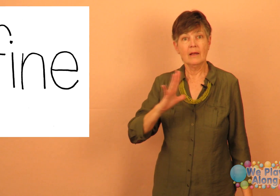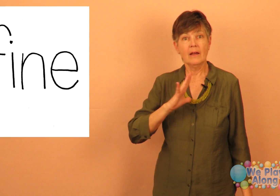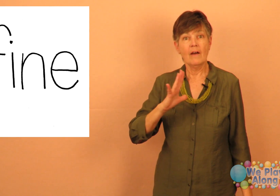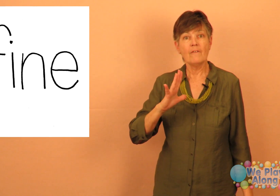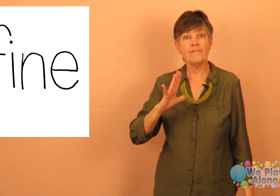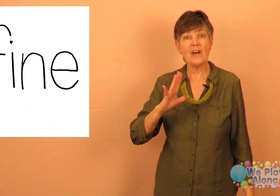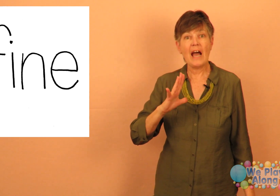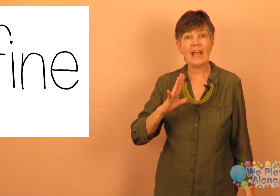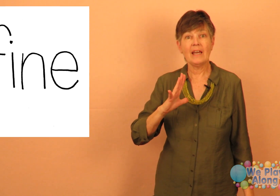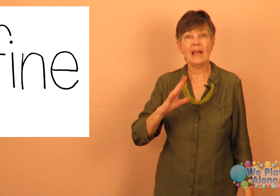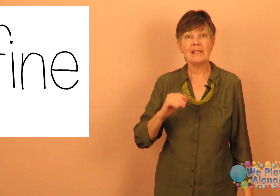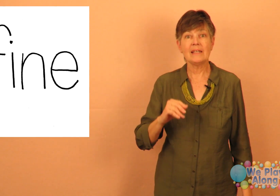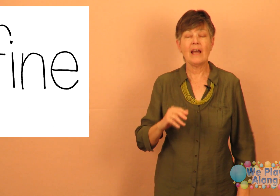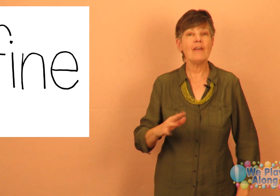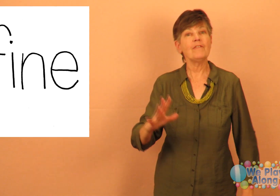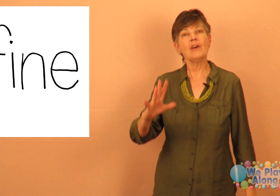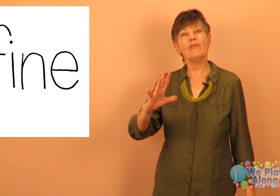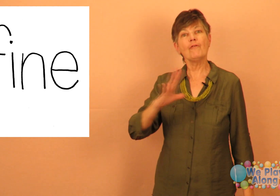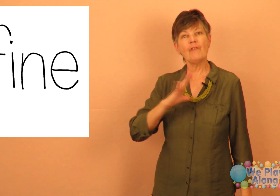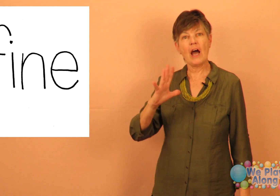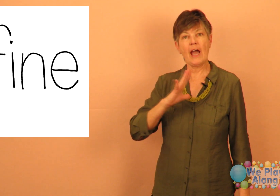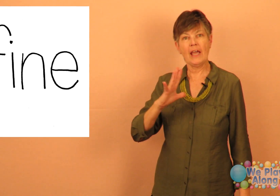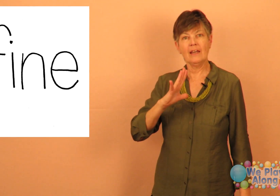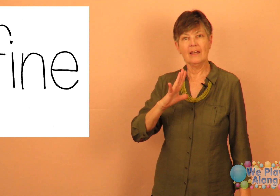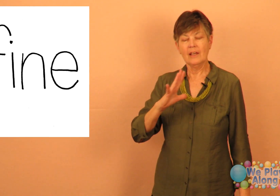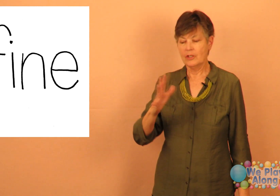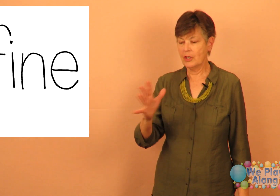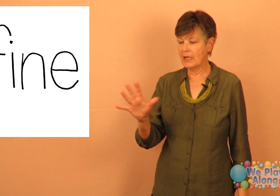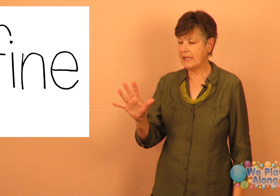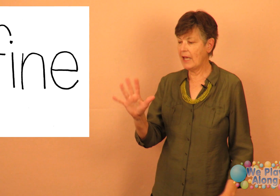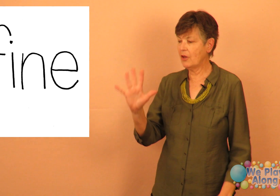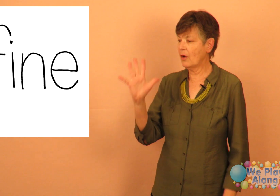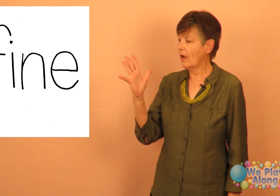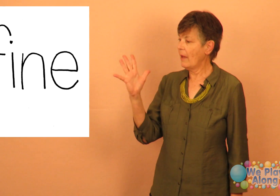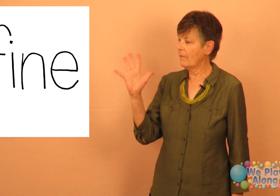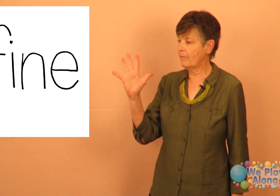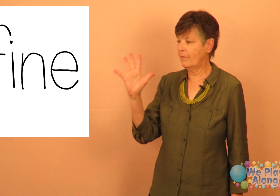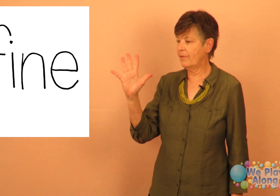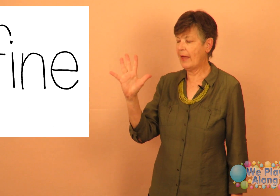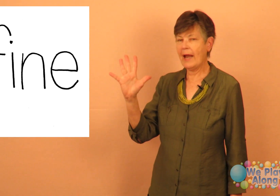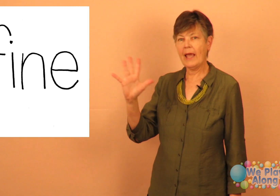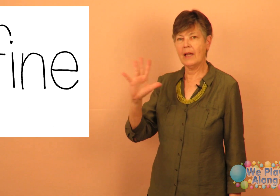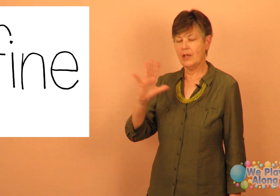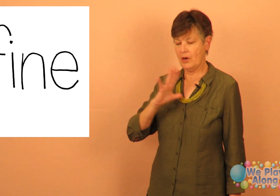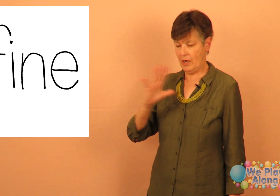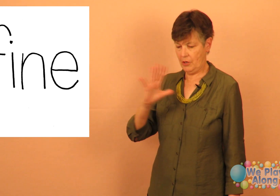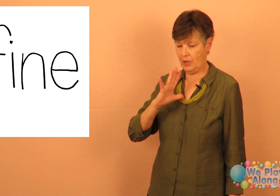fine as in I feel fine so you're gonna take your flat hand here and you're